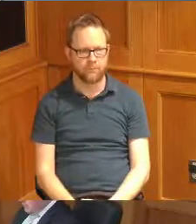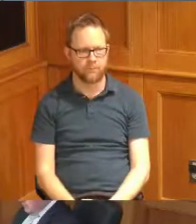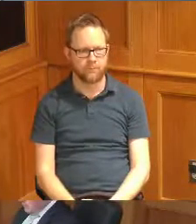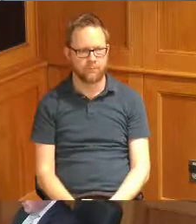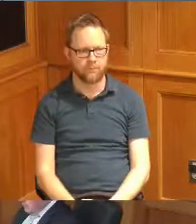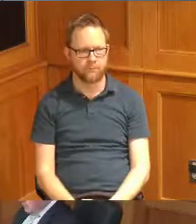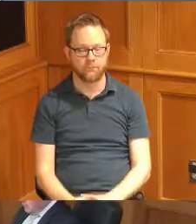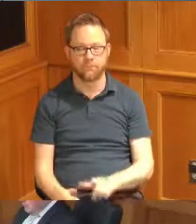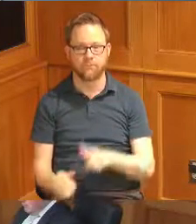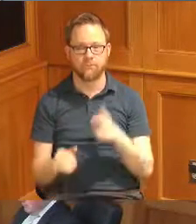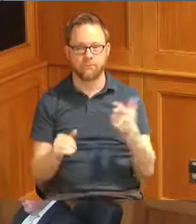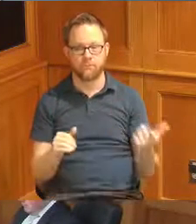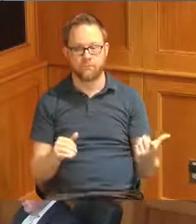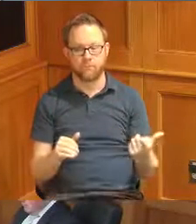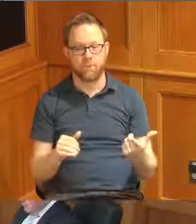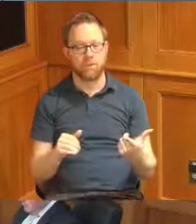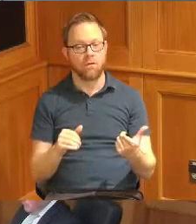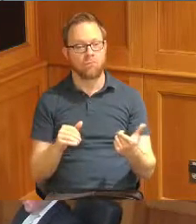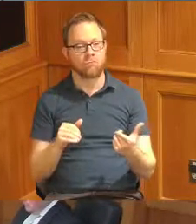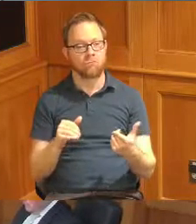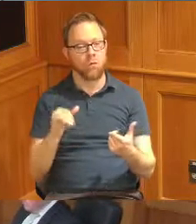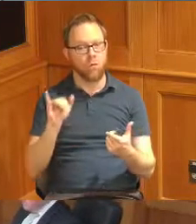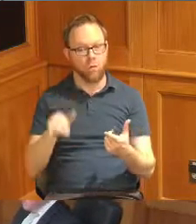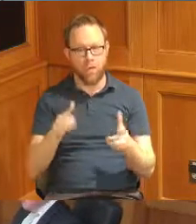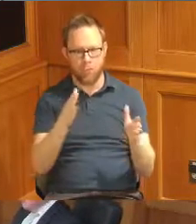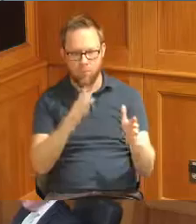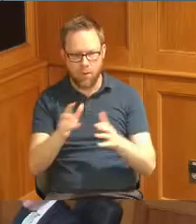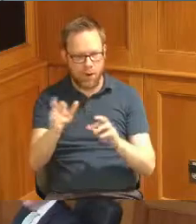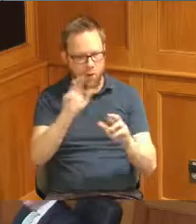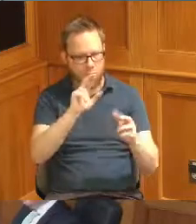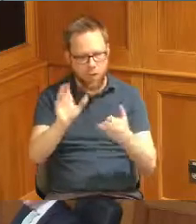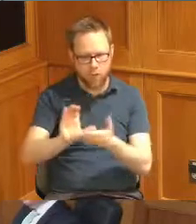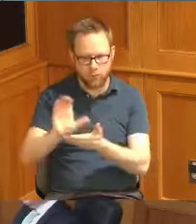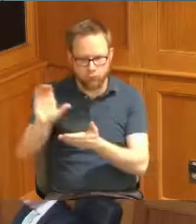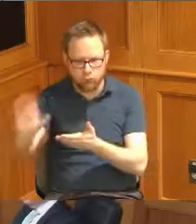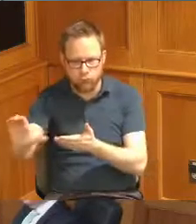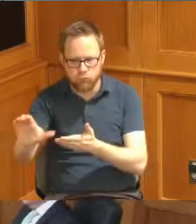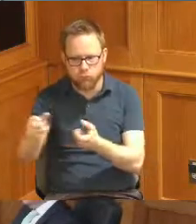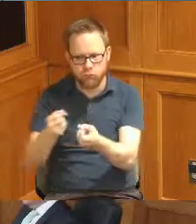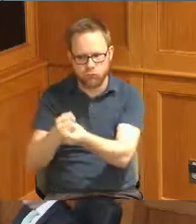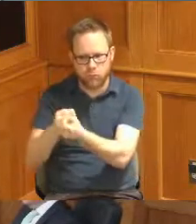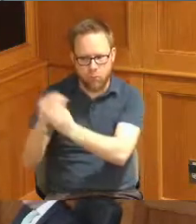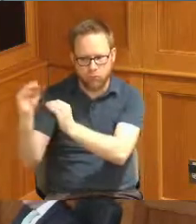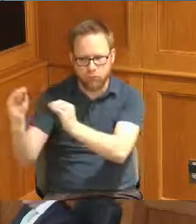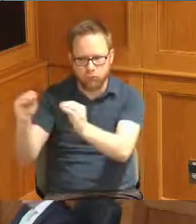and whereas investing in the preparedness and education of ourselves families and businesses can